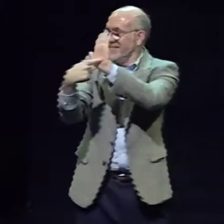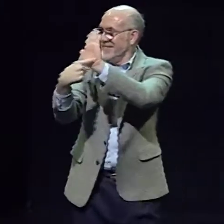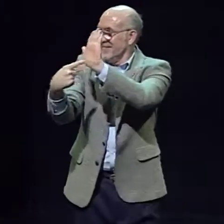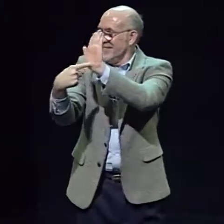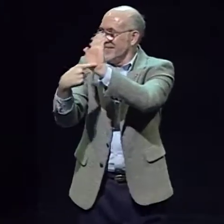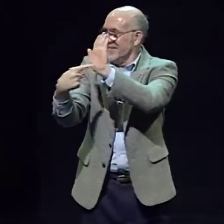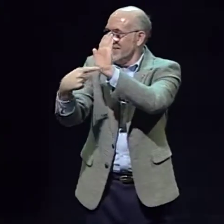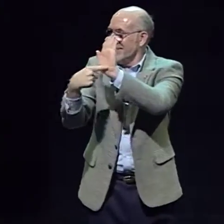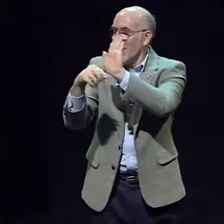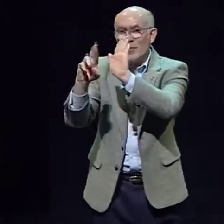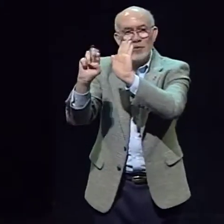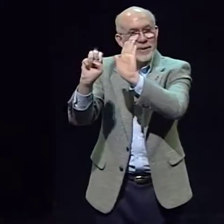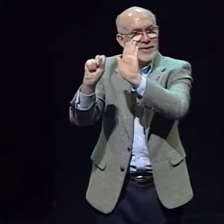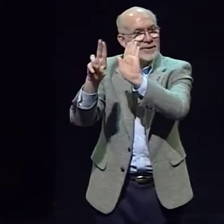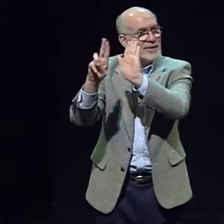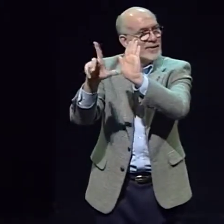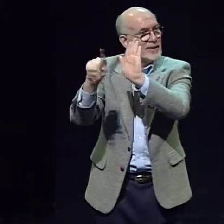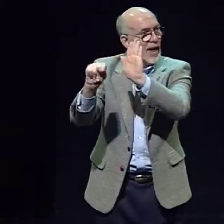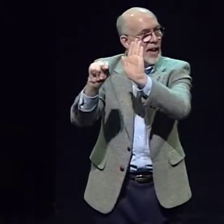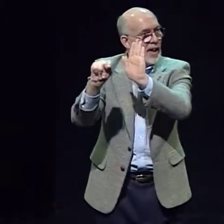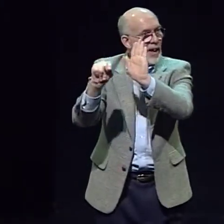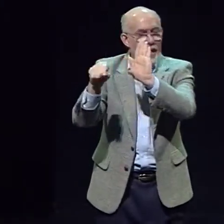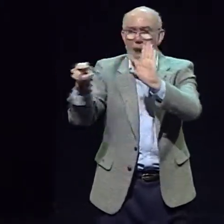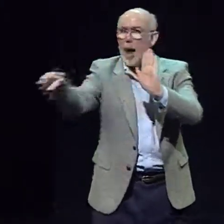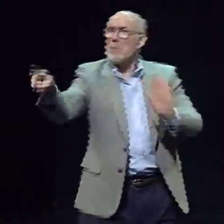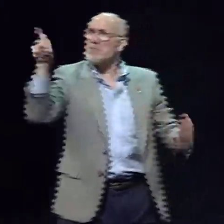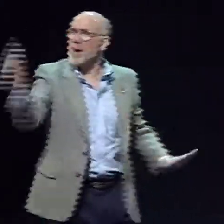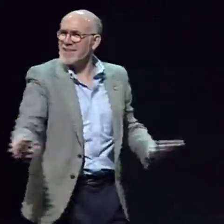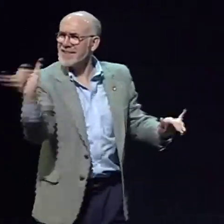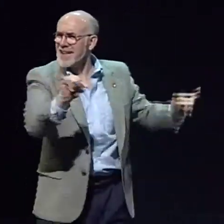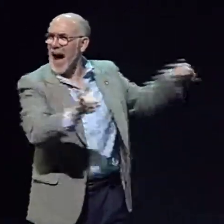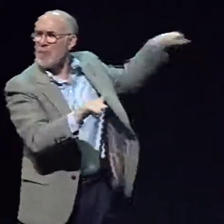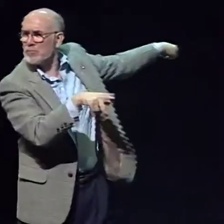WE FORCE THESE ARTIFICIAL RULES AND RESULTS--